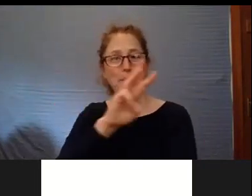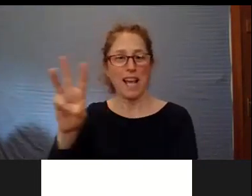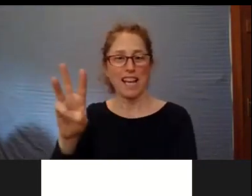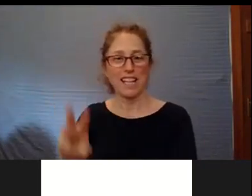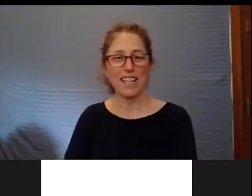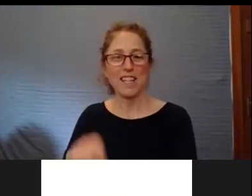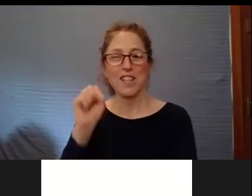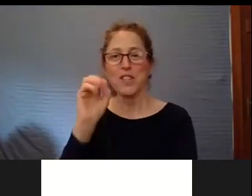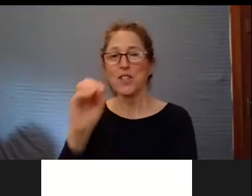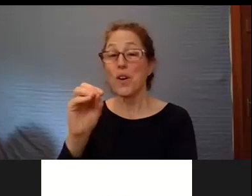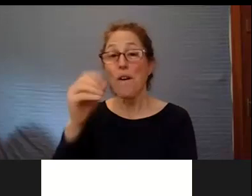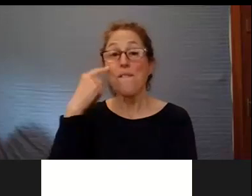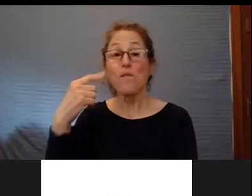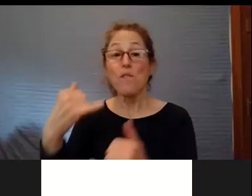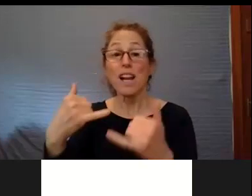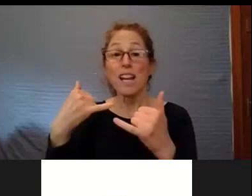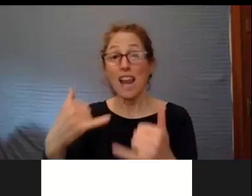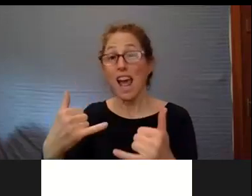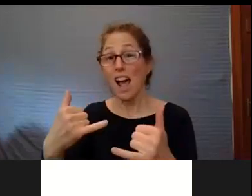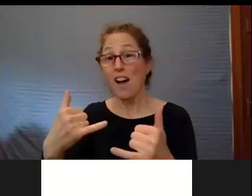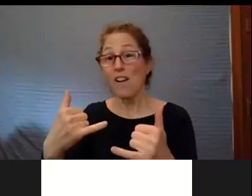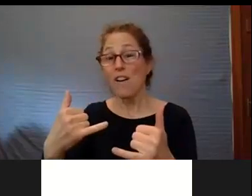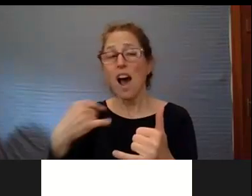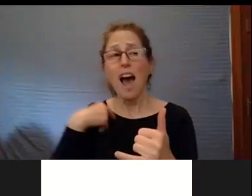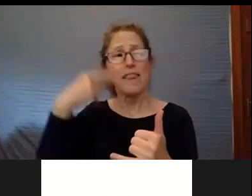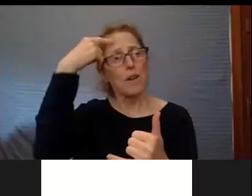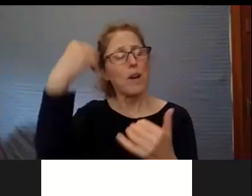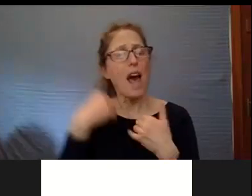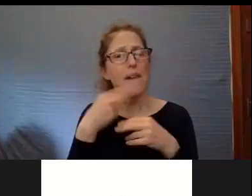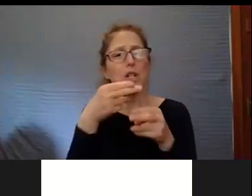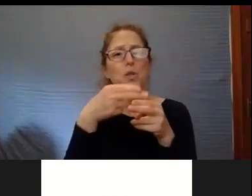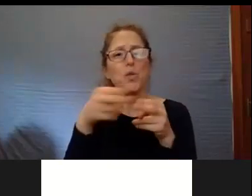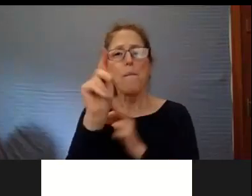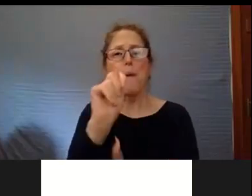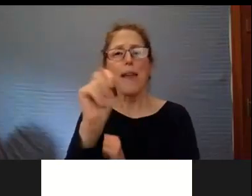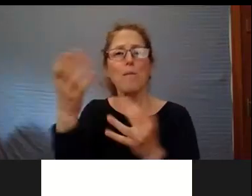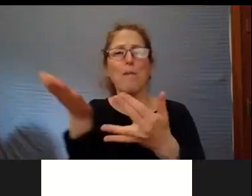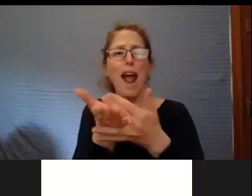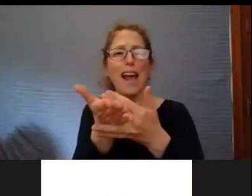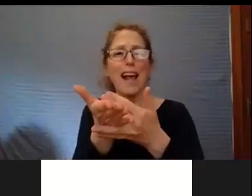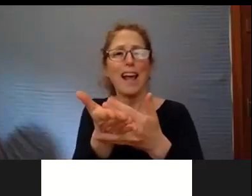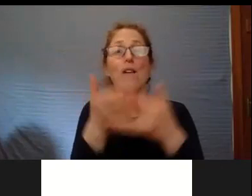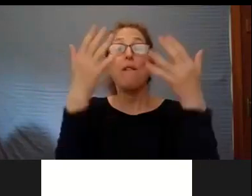For right now, I believe we have a short bathroom break. We're going to come back around 4:50.